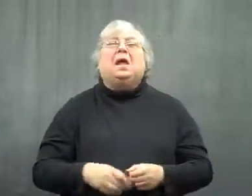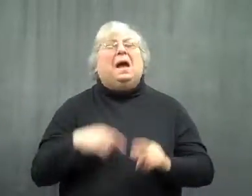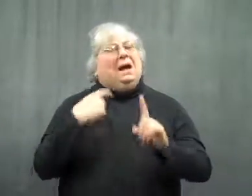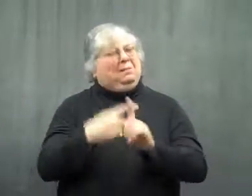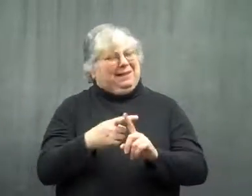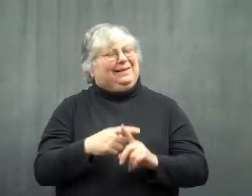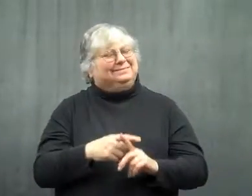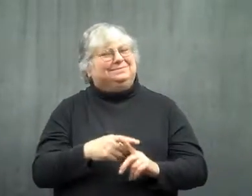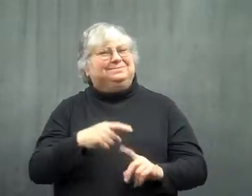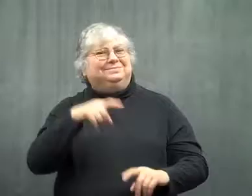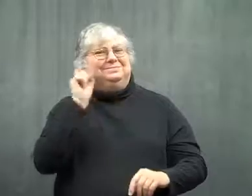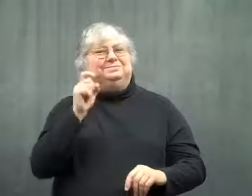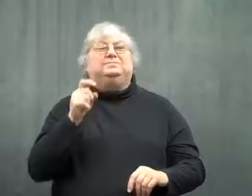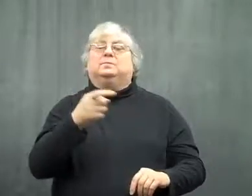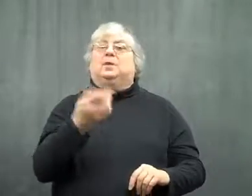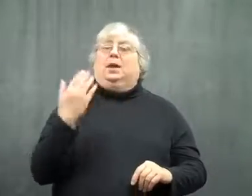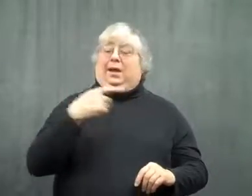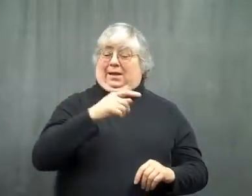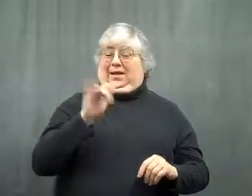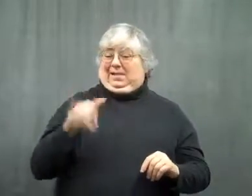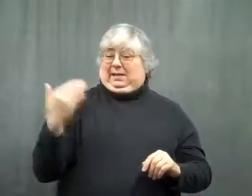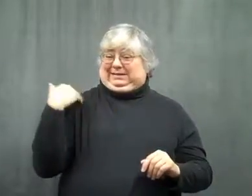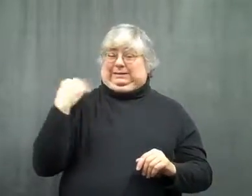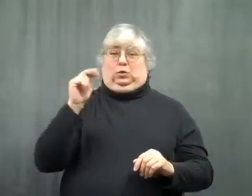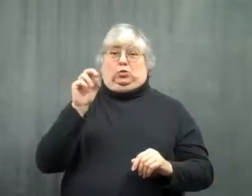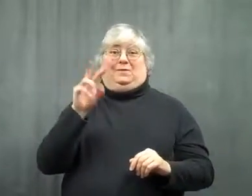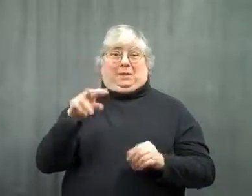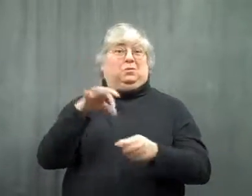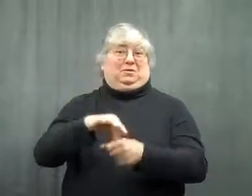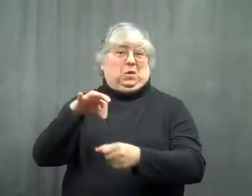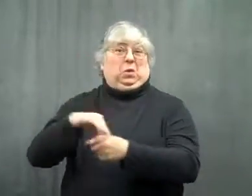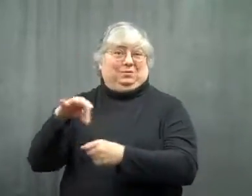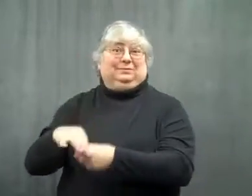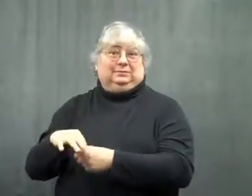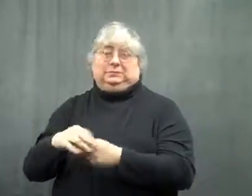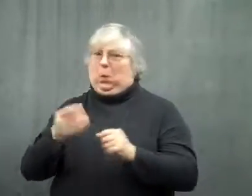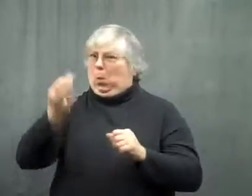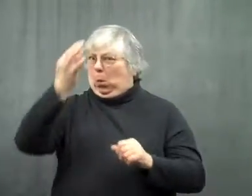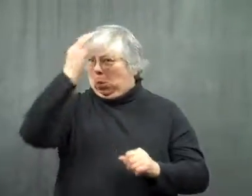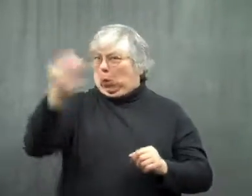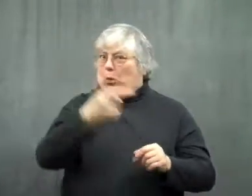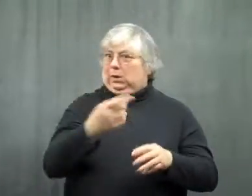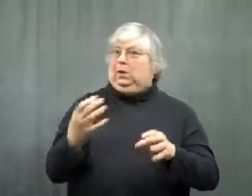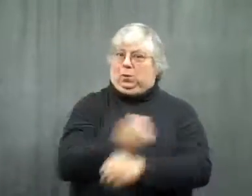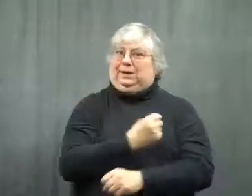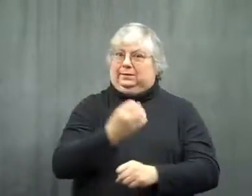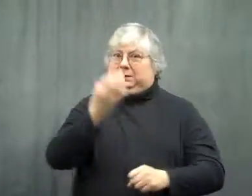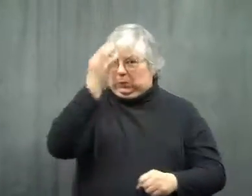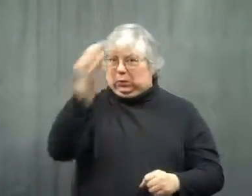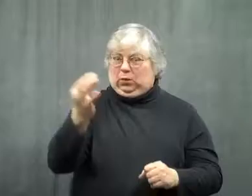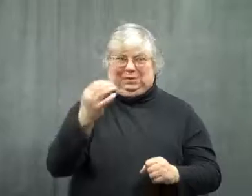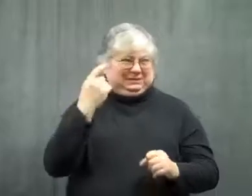There was something else. She won the vote in November by a hair,